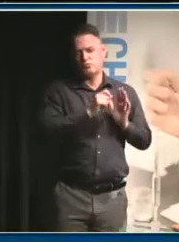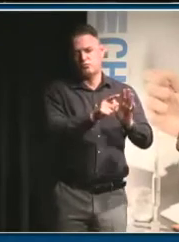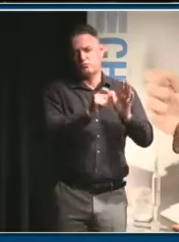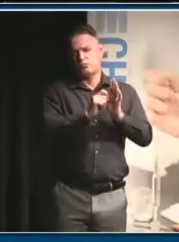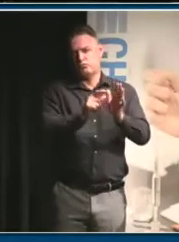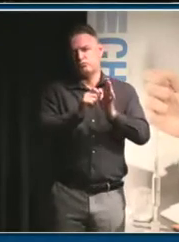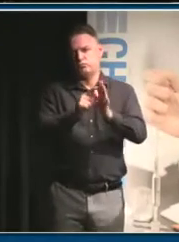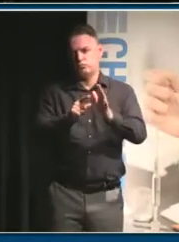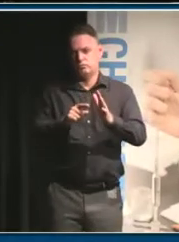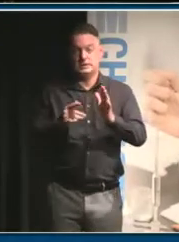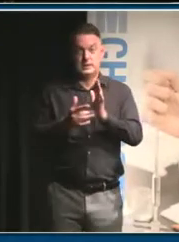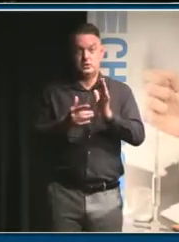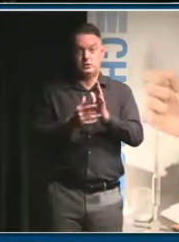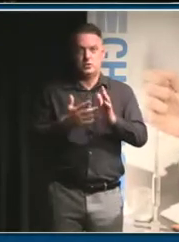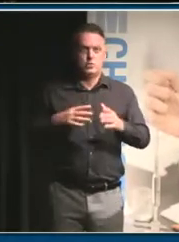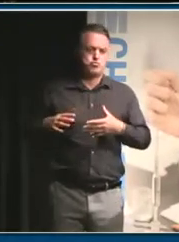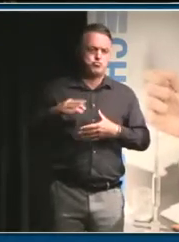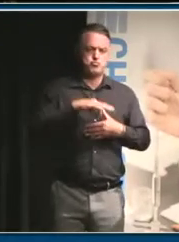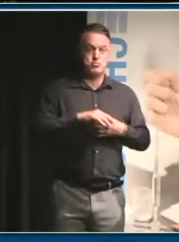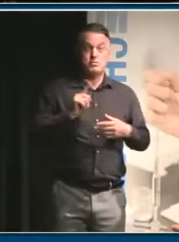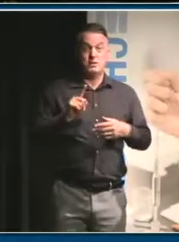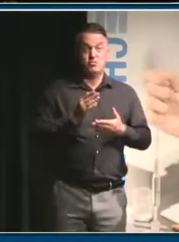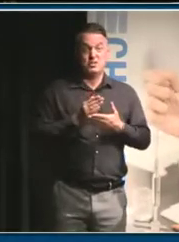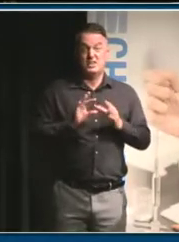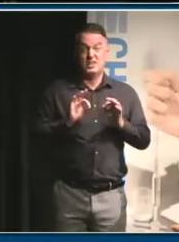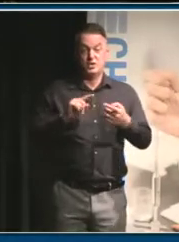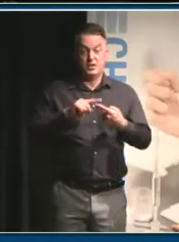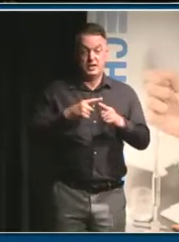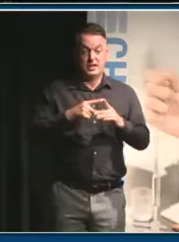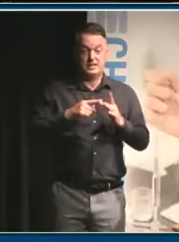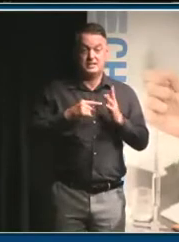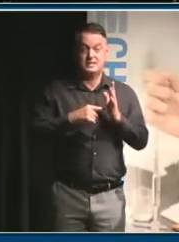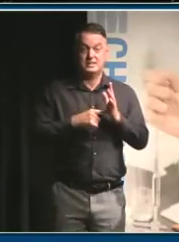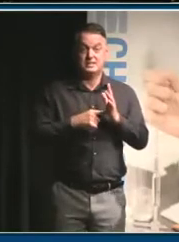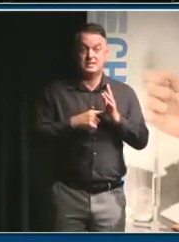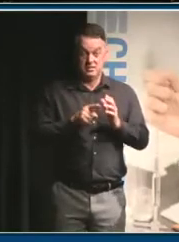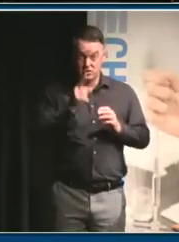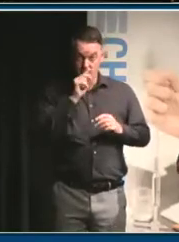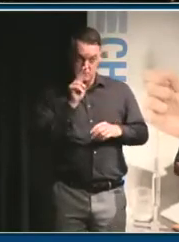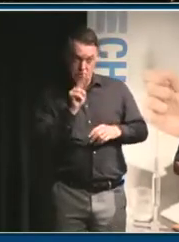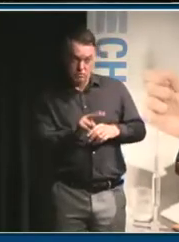profit reason. They literally don't exist so you can look at this in despair or you could say what